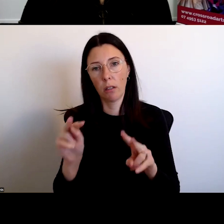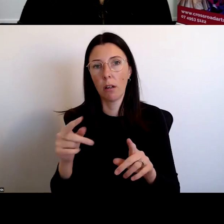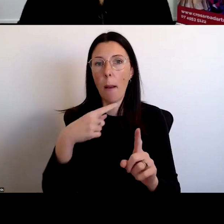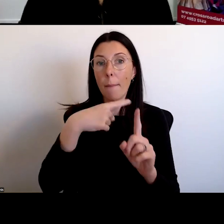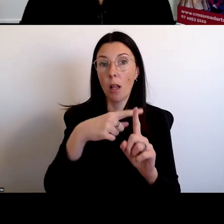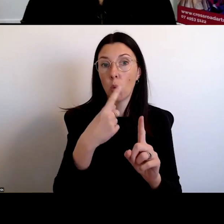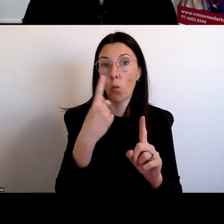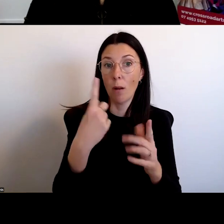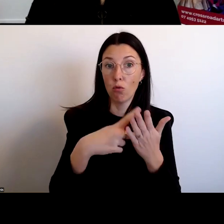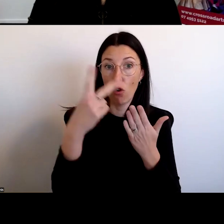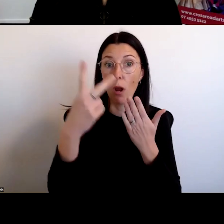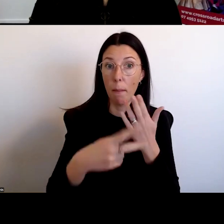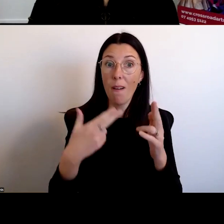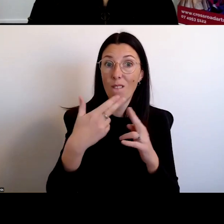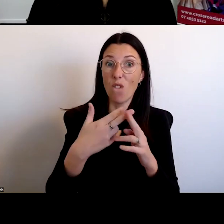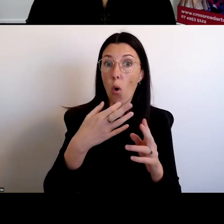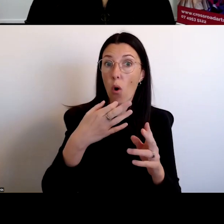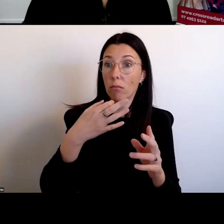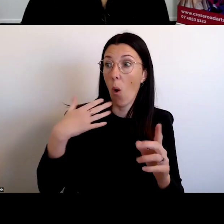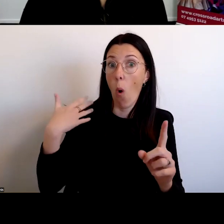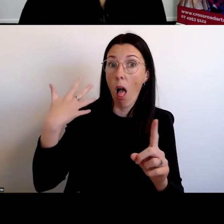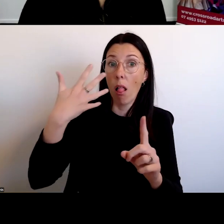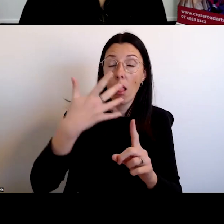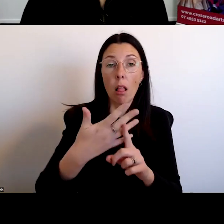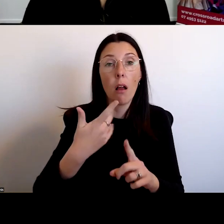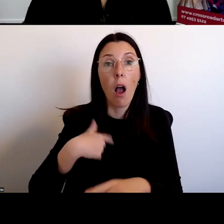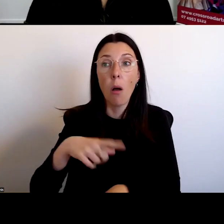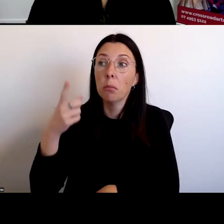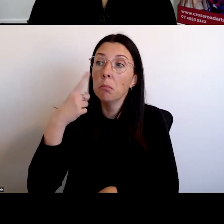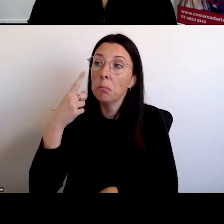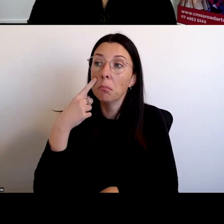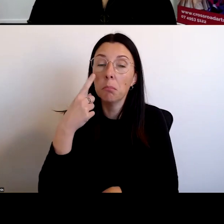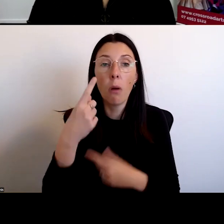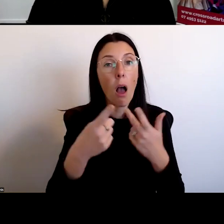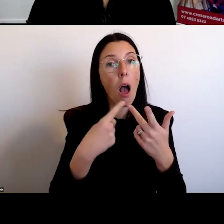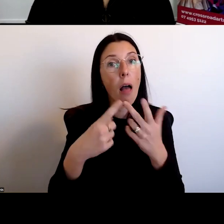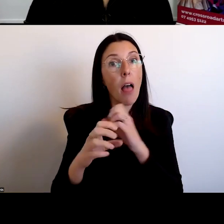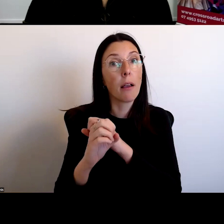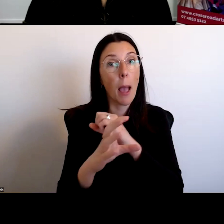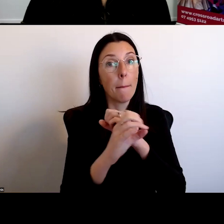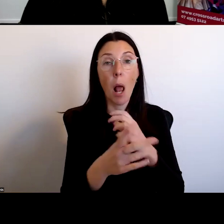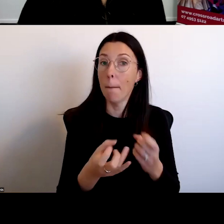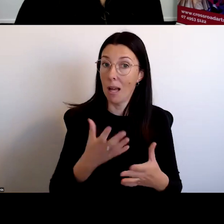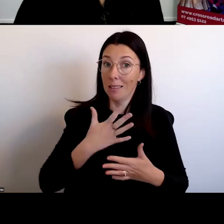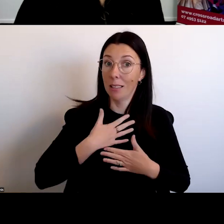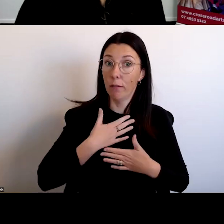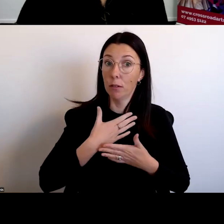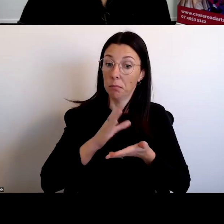some time and I was observing other campaigns and contributing as a donor myself to organisations